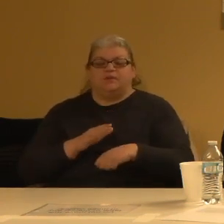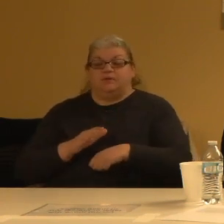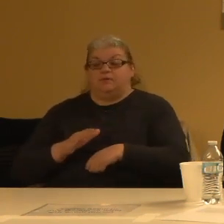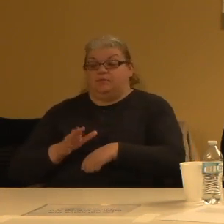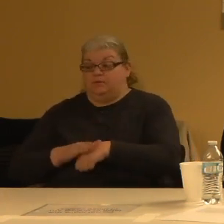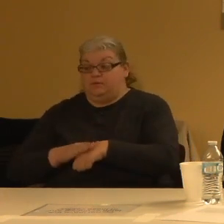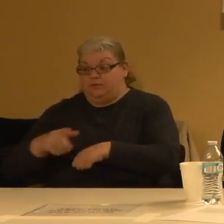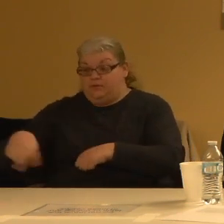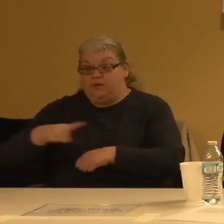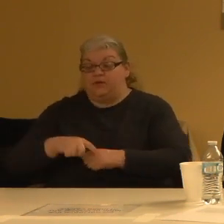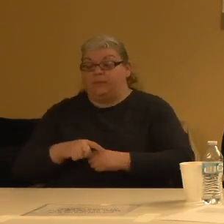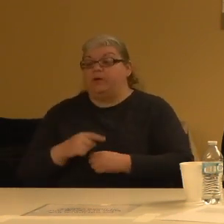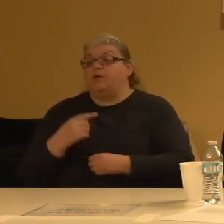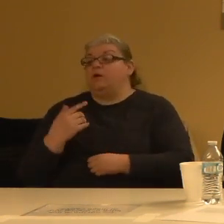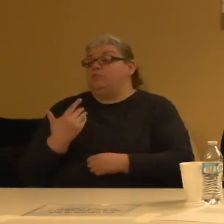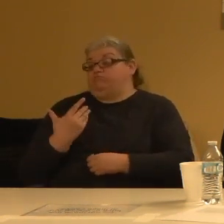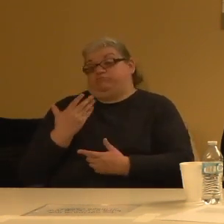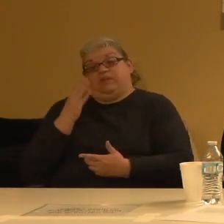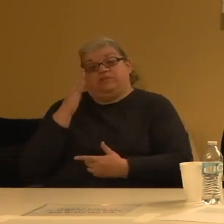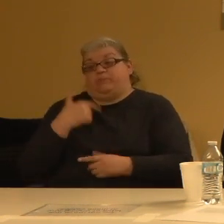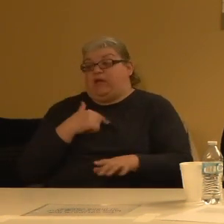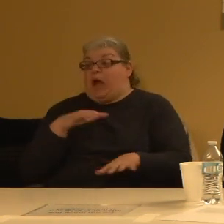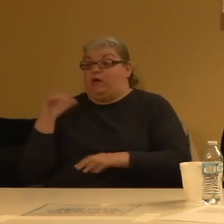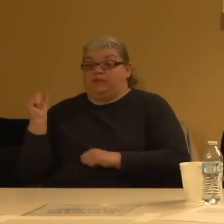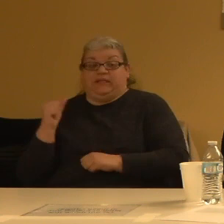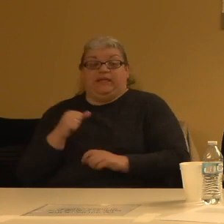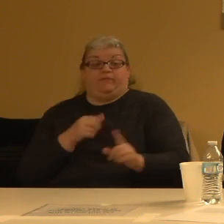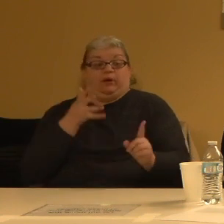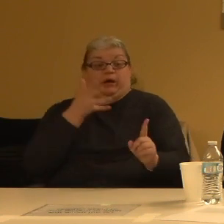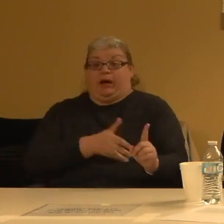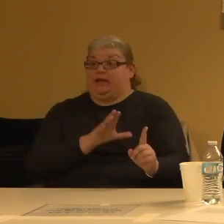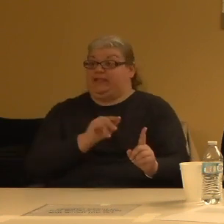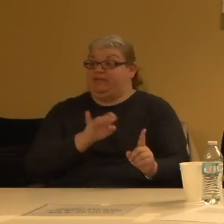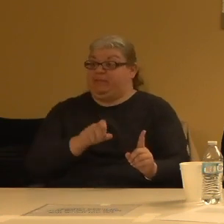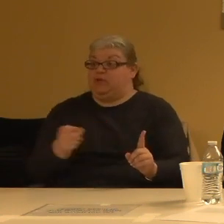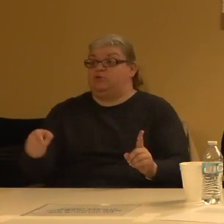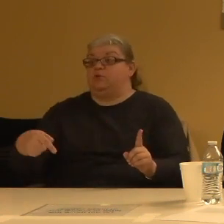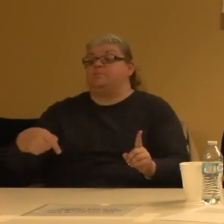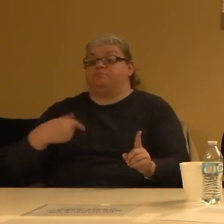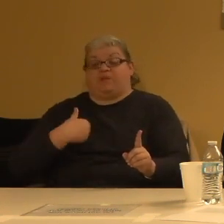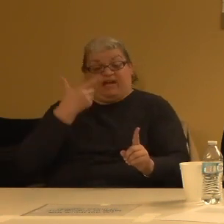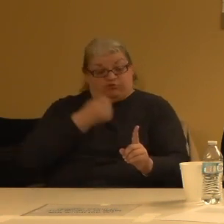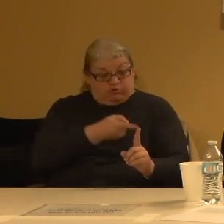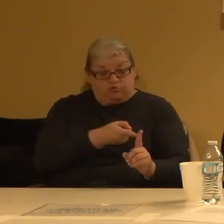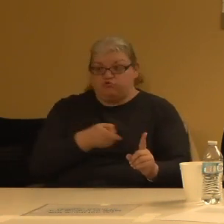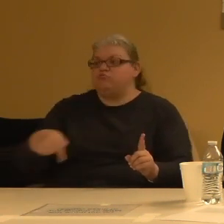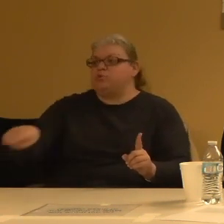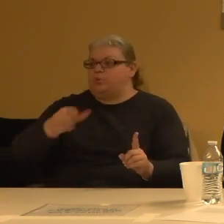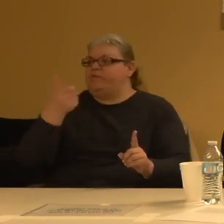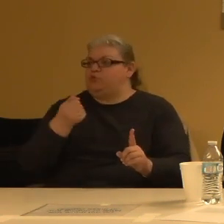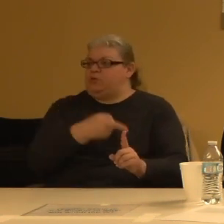you're just gonna have to listen to what Camille says, and I trust Camille, so you need to trust Camille as well, the end." And they did.